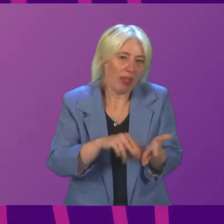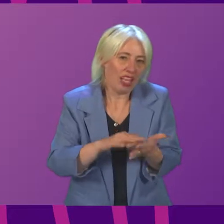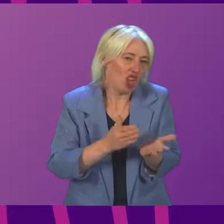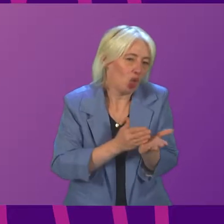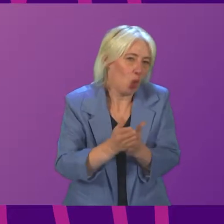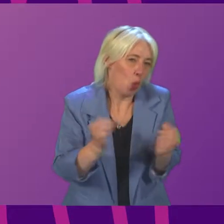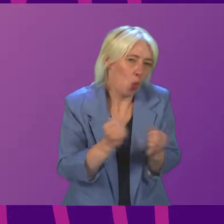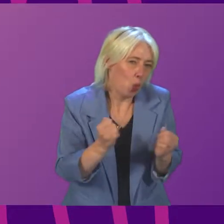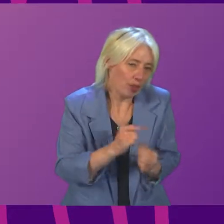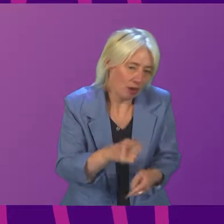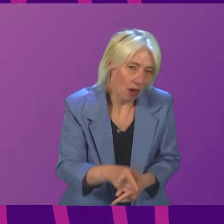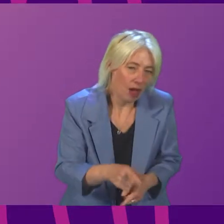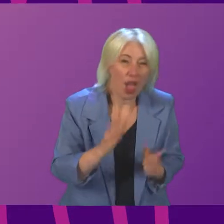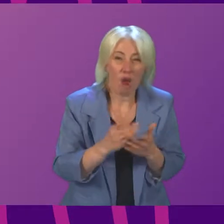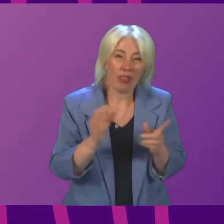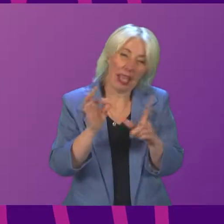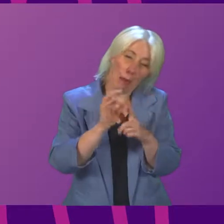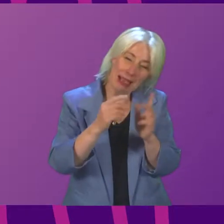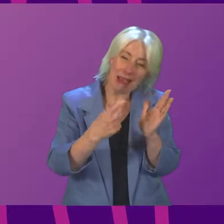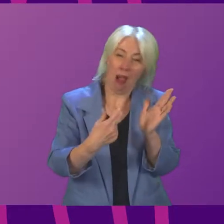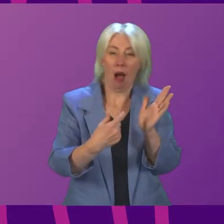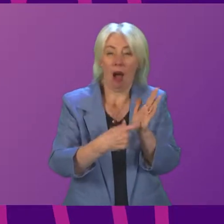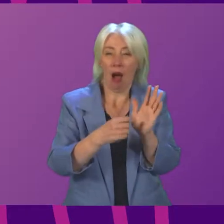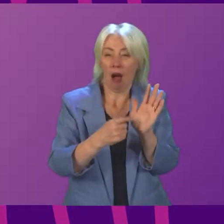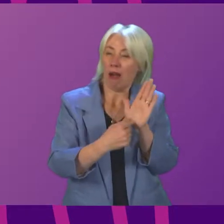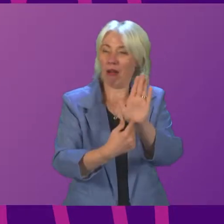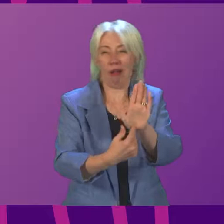That is the public relations-first approach that we have come to expect